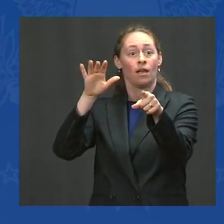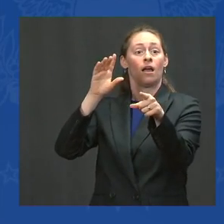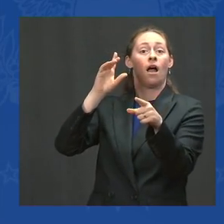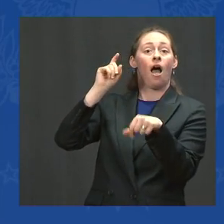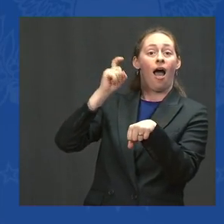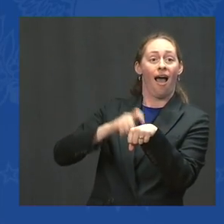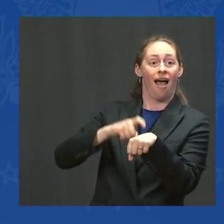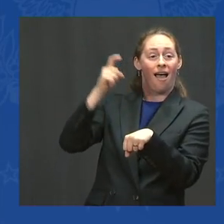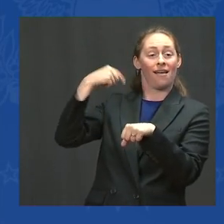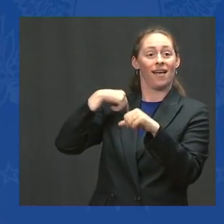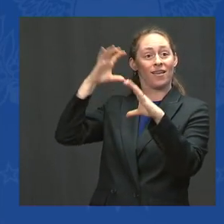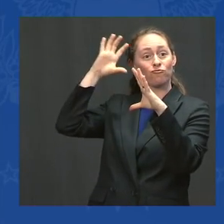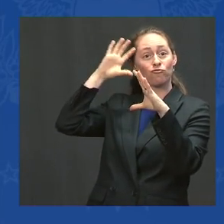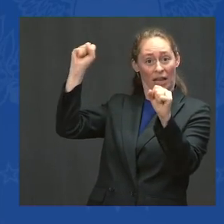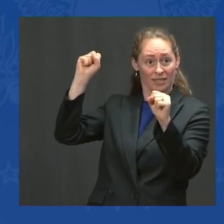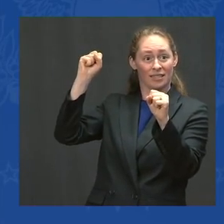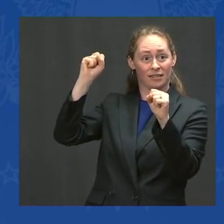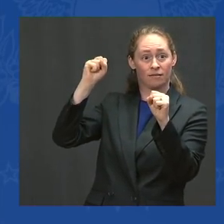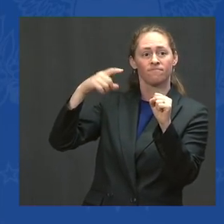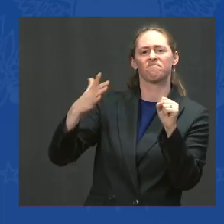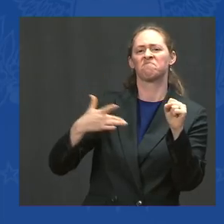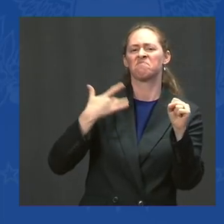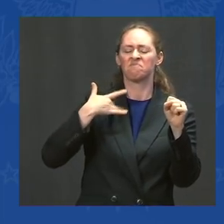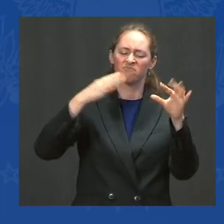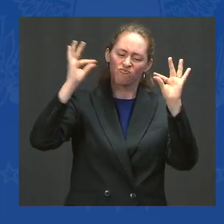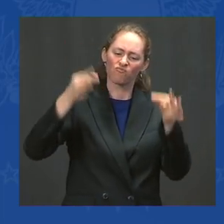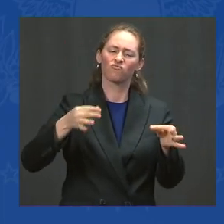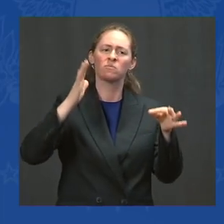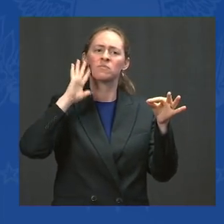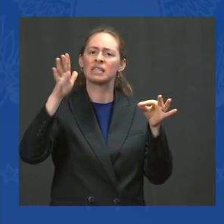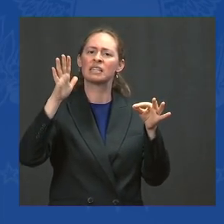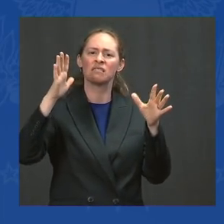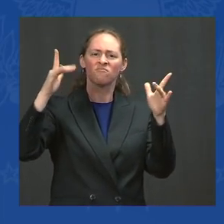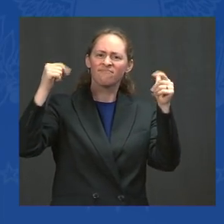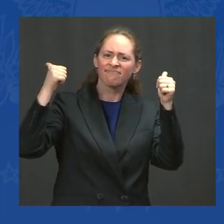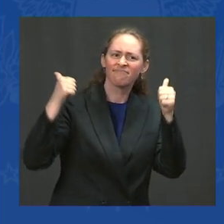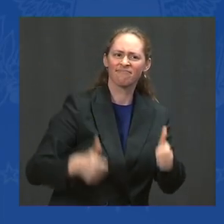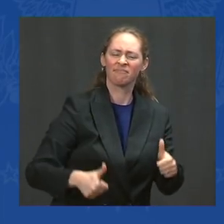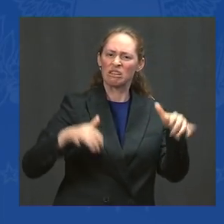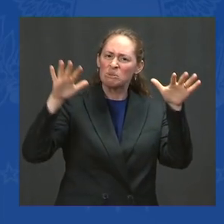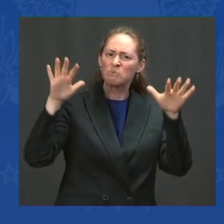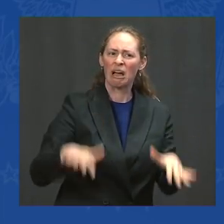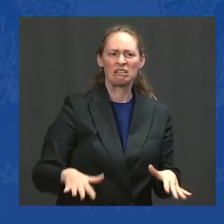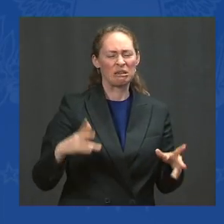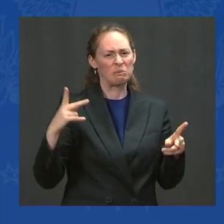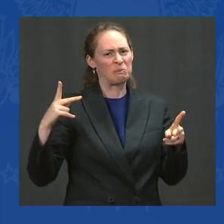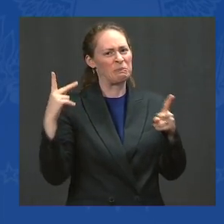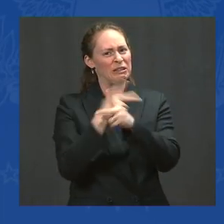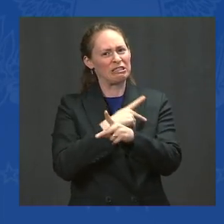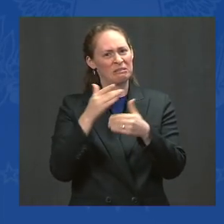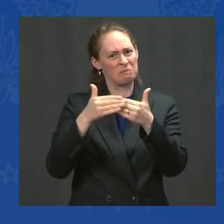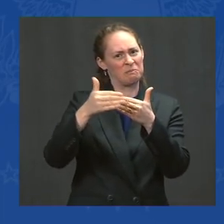"see a depression the likes of which we've never seen." End of quote. Well, it's true that the economy was sputtering